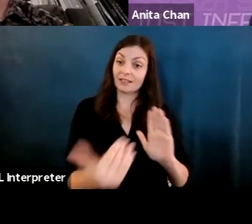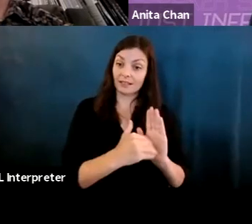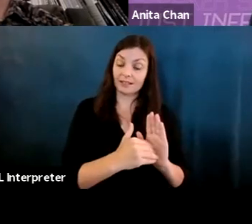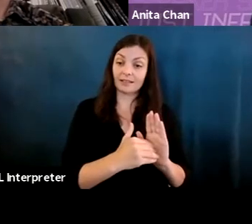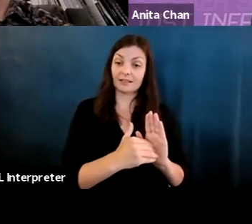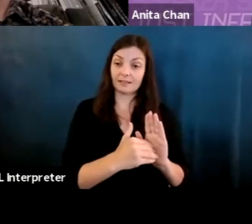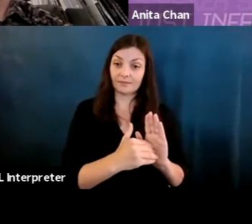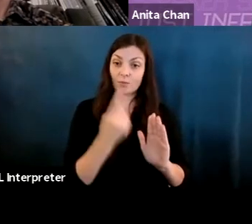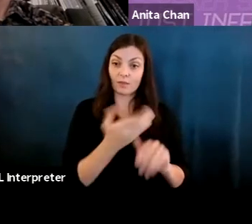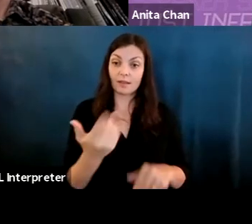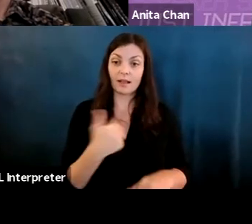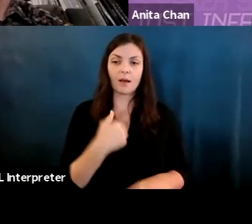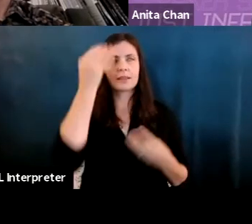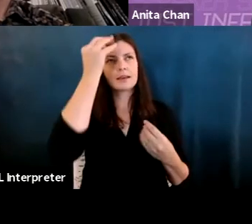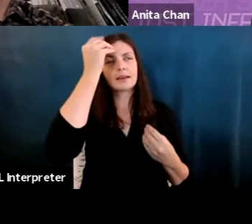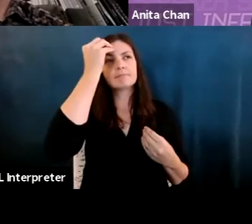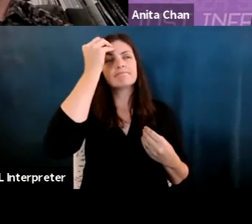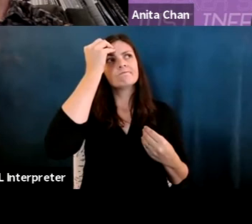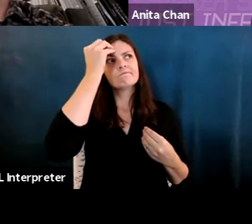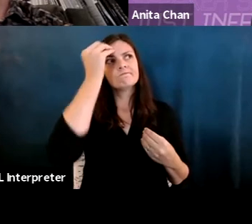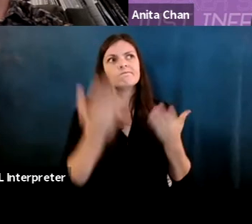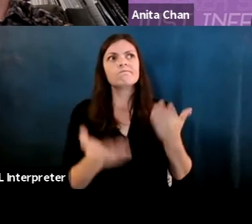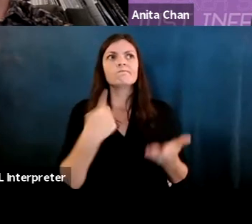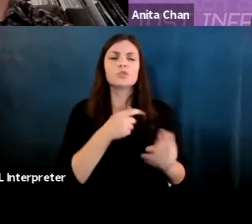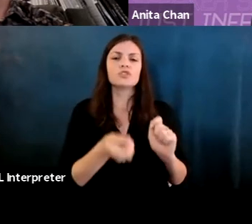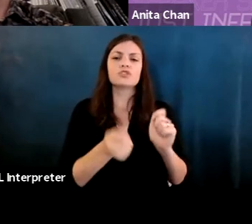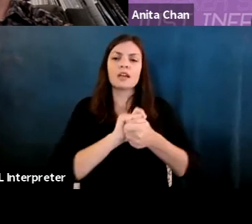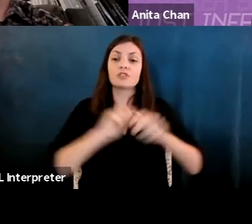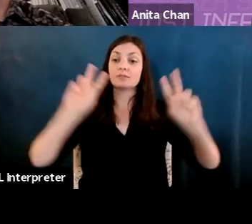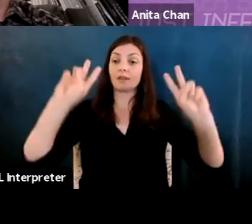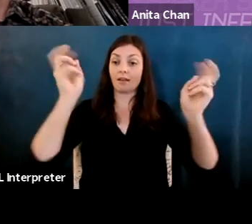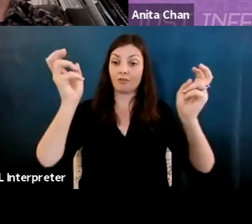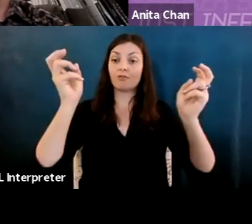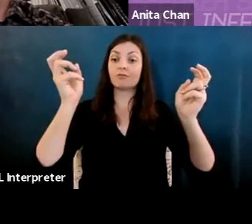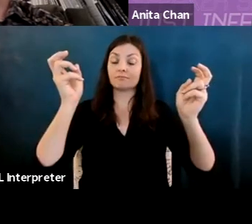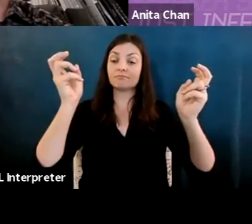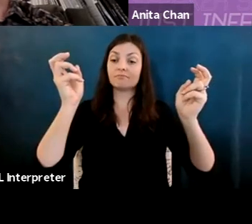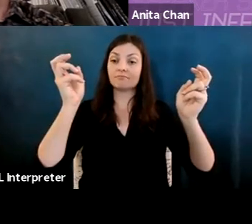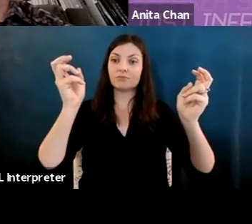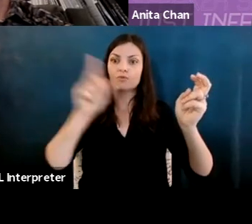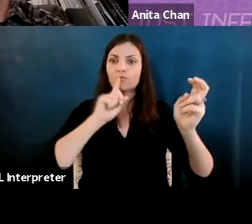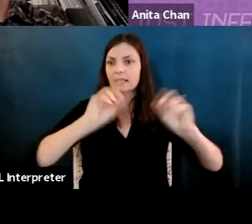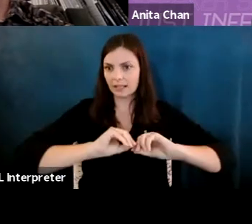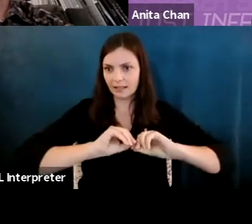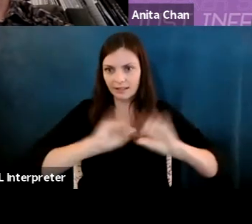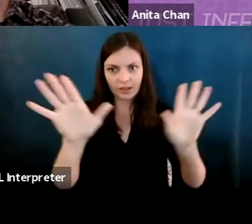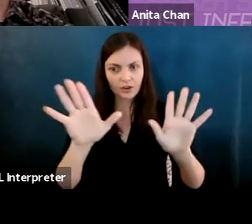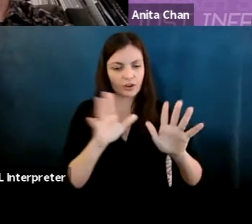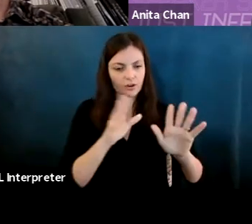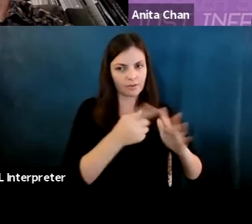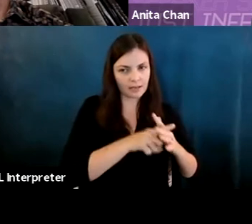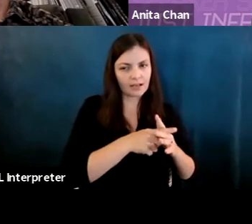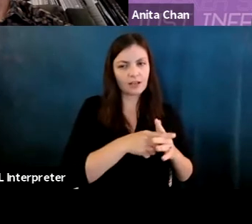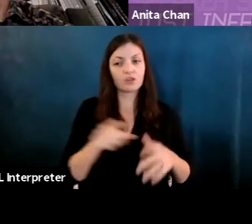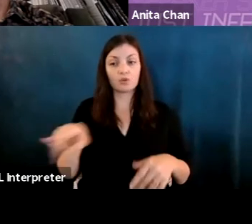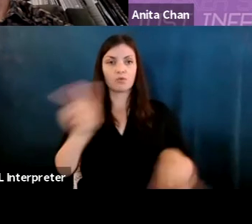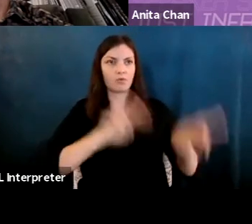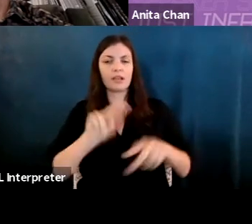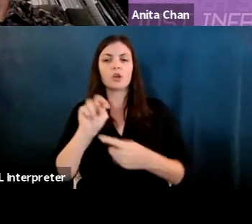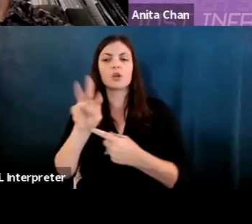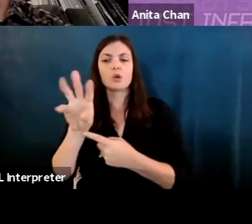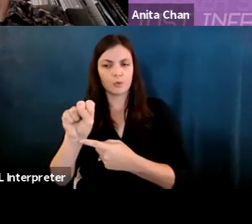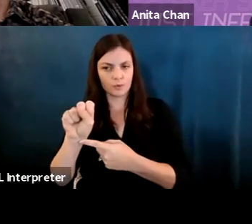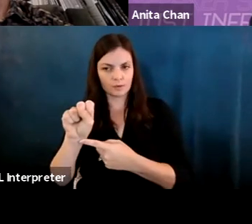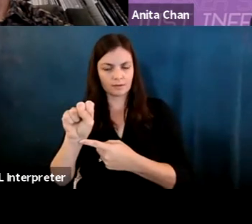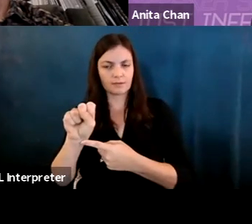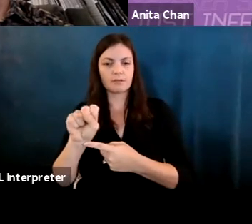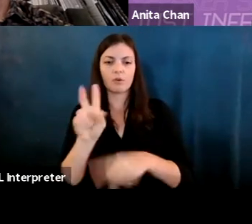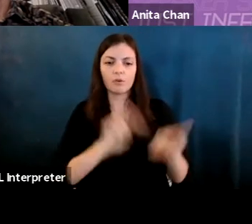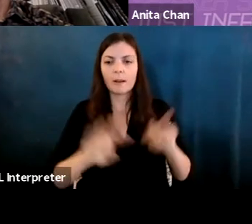Fernanda Viegas: I one of the things I was thinking is maybe we change the title of the piece so it's very clear from the beginning that you're kind of looking at news you're kind of looking at the bias in news.